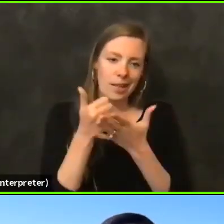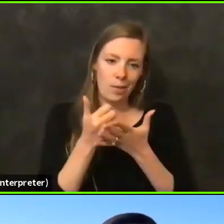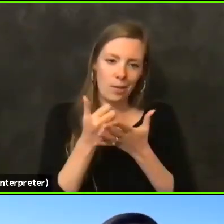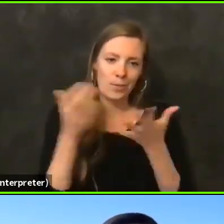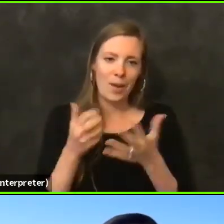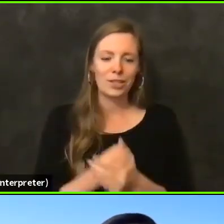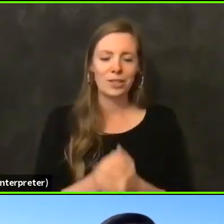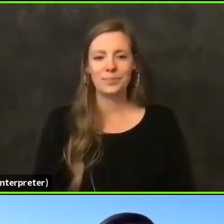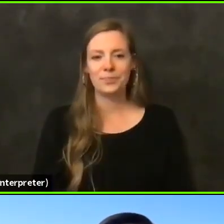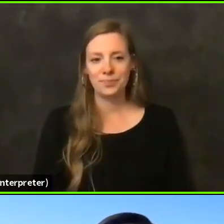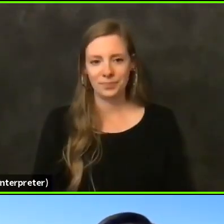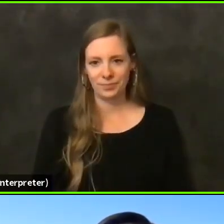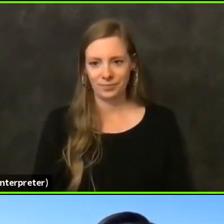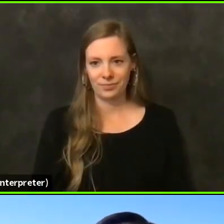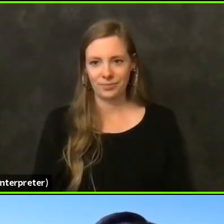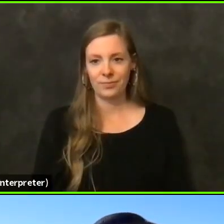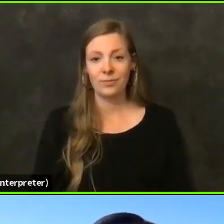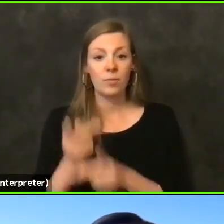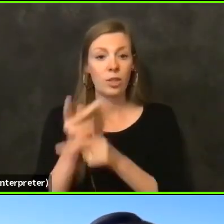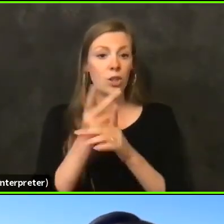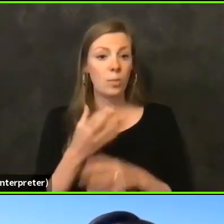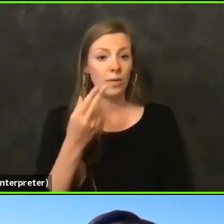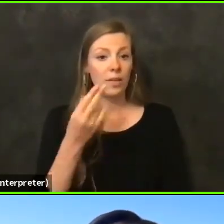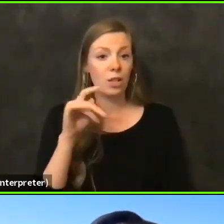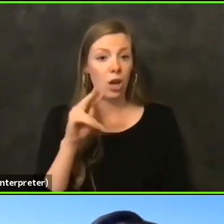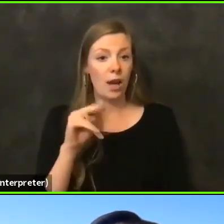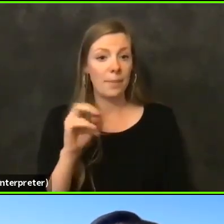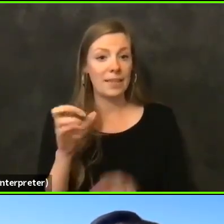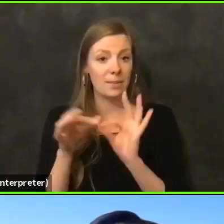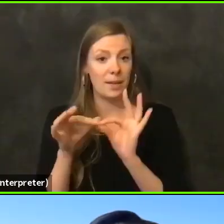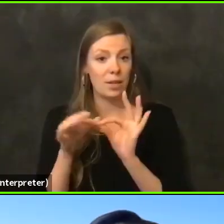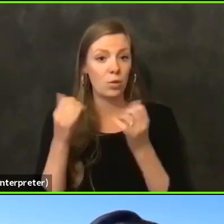as Supervisor Hopkins mentioned, we are now vaccinating our phase one B, Tier one